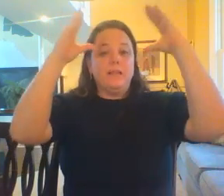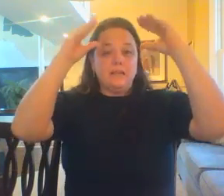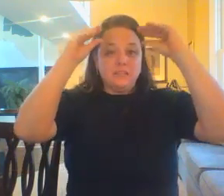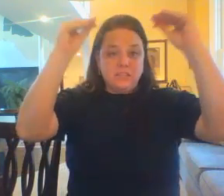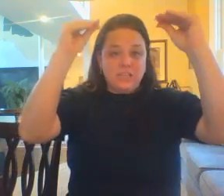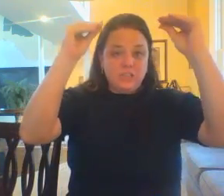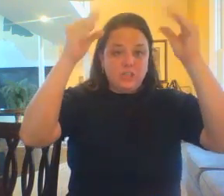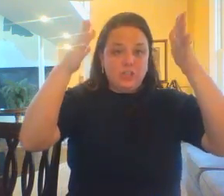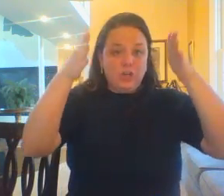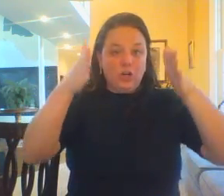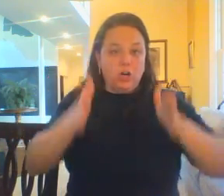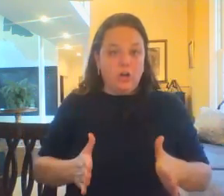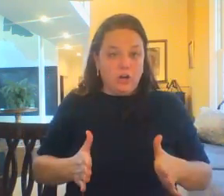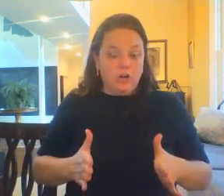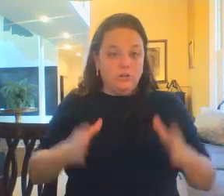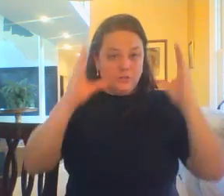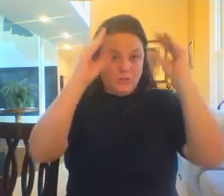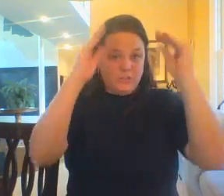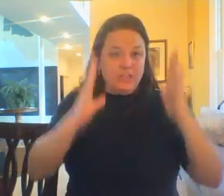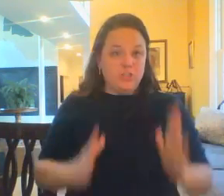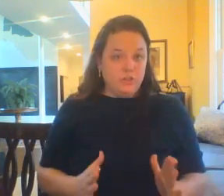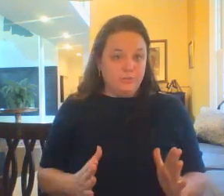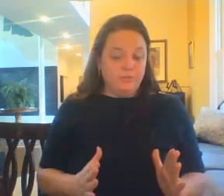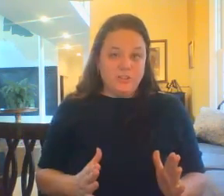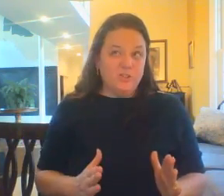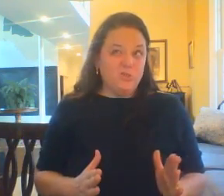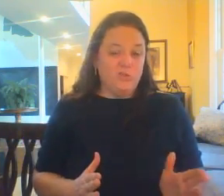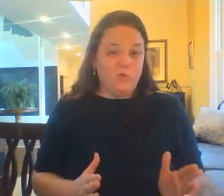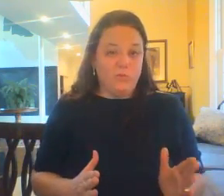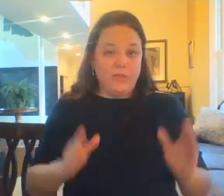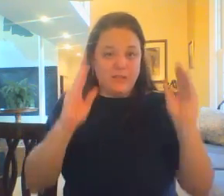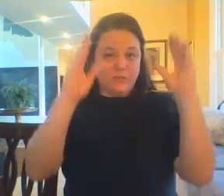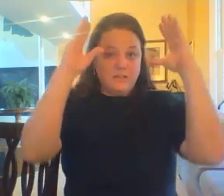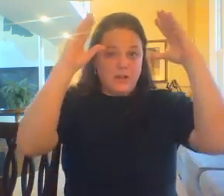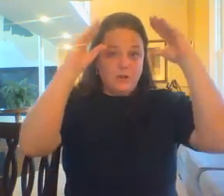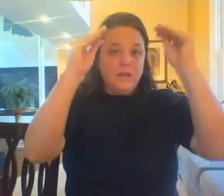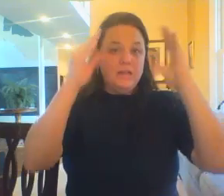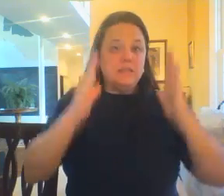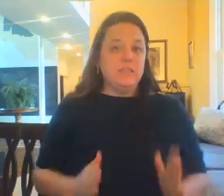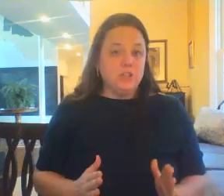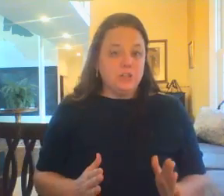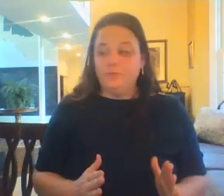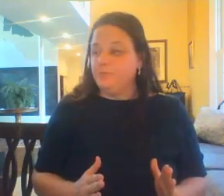like teach her it's a teacher there isn't a shortened